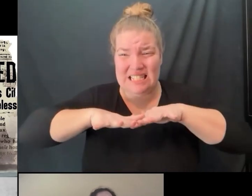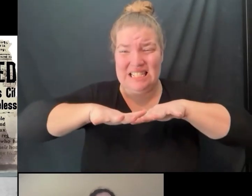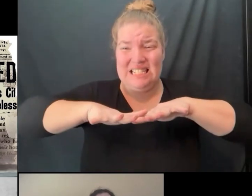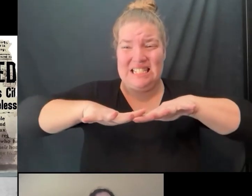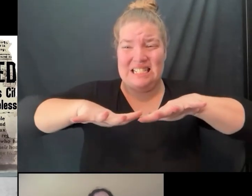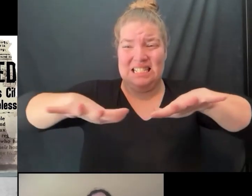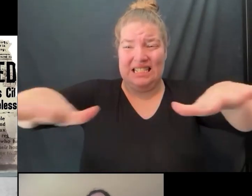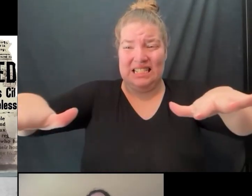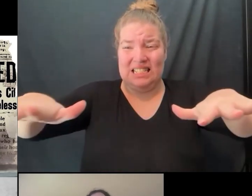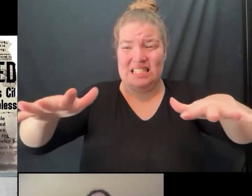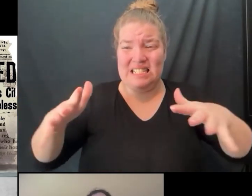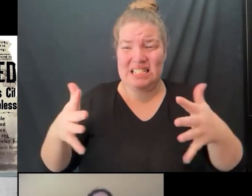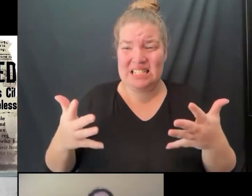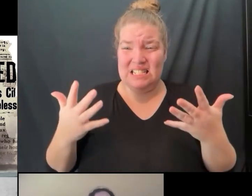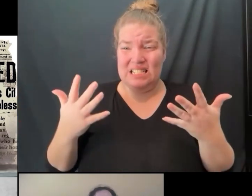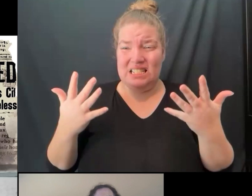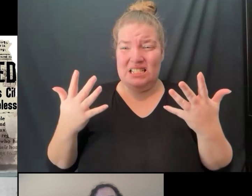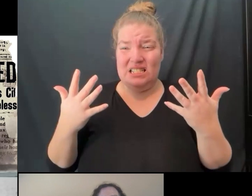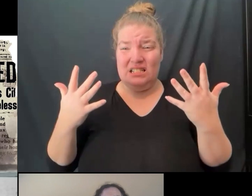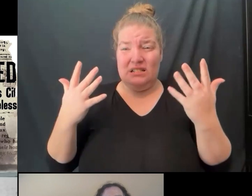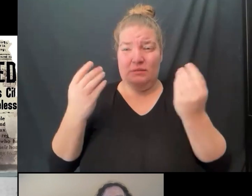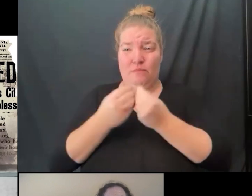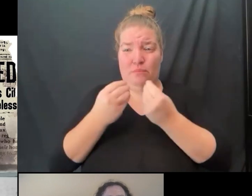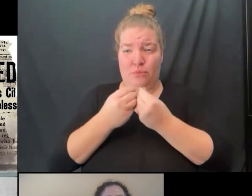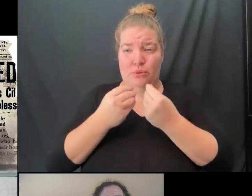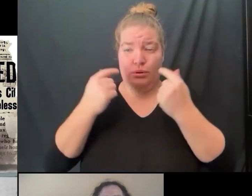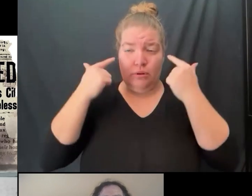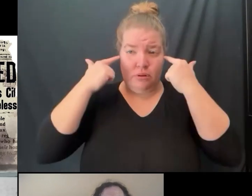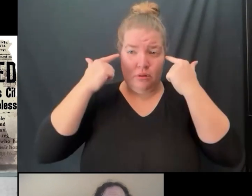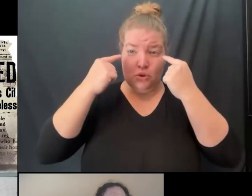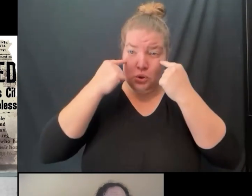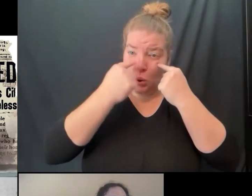and hundreds and hundreds of people suffered lifelong vision